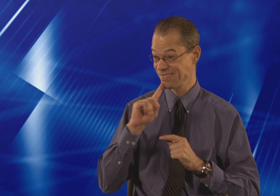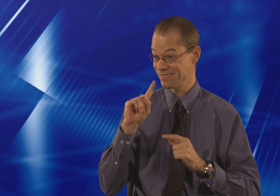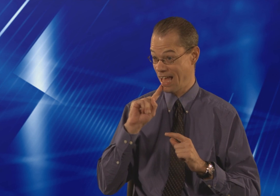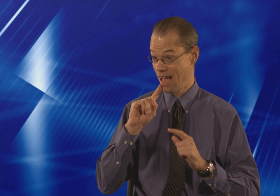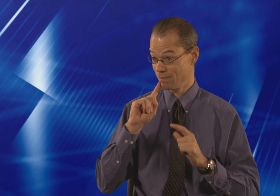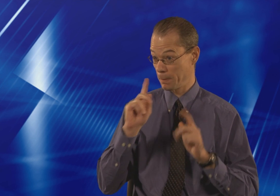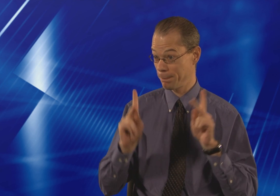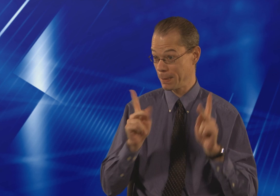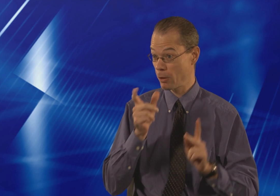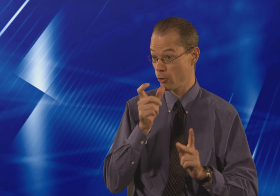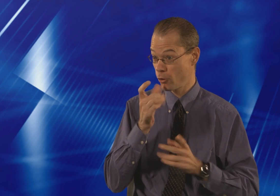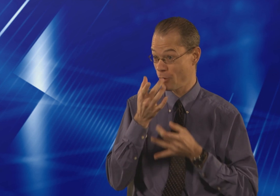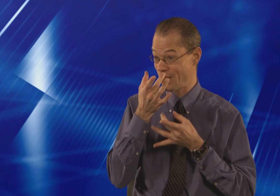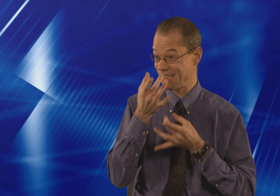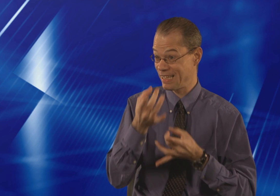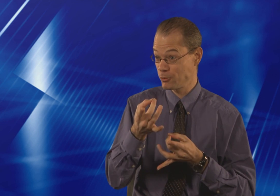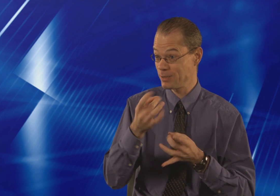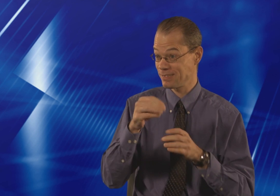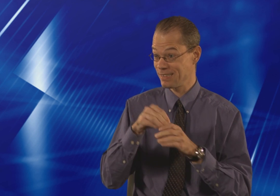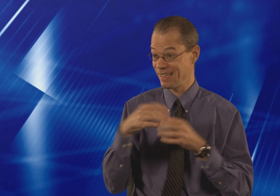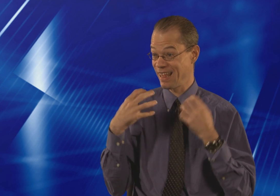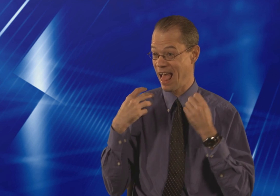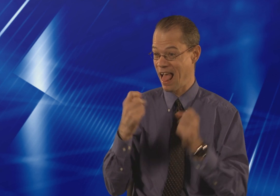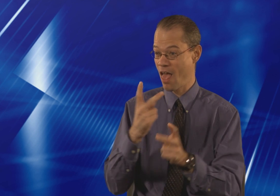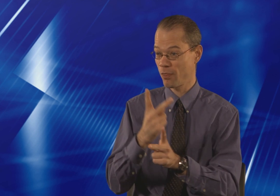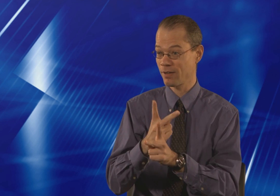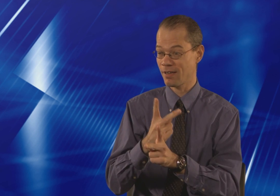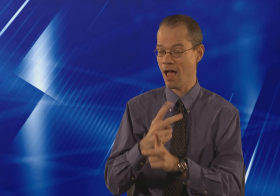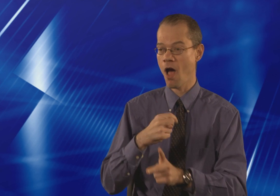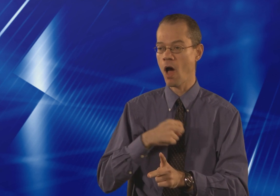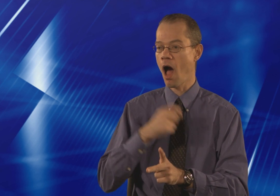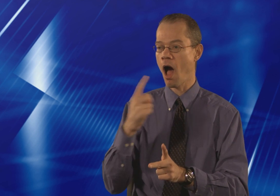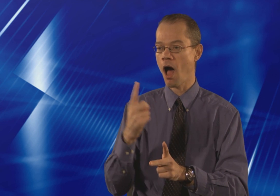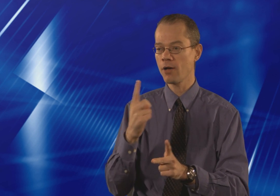When I talk to deaf people who are interested in healthcare,